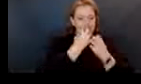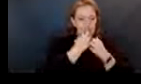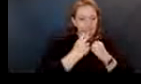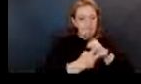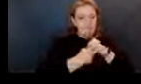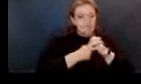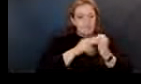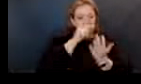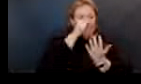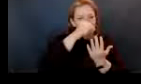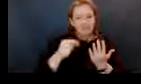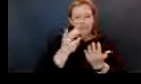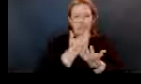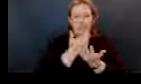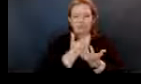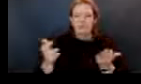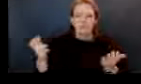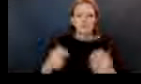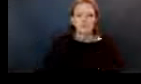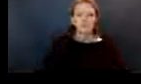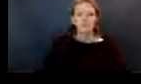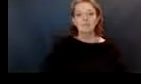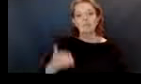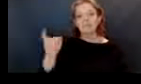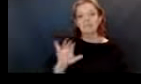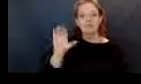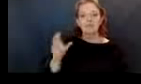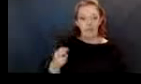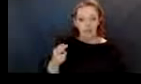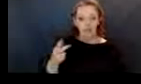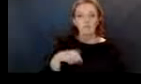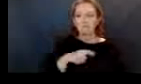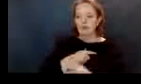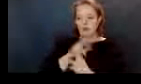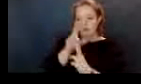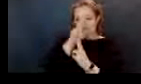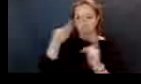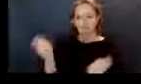The James Castle House celebrates the life and work of American artist James Castle through